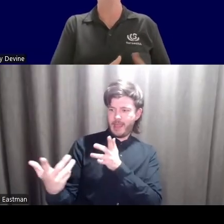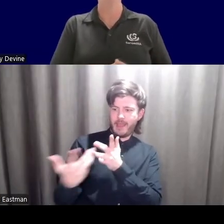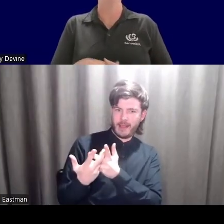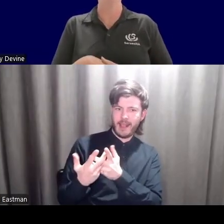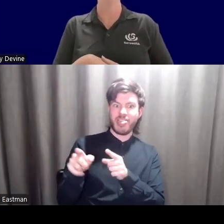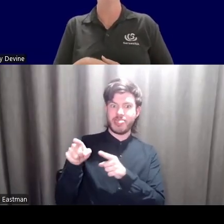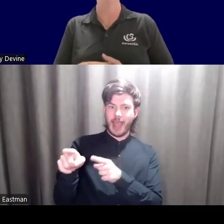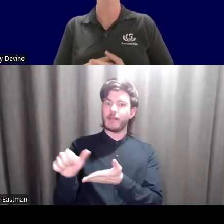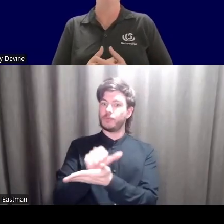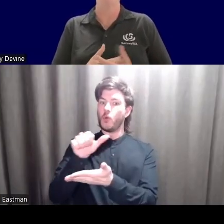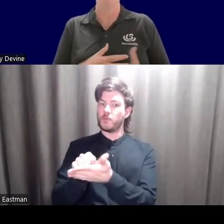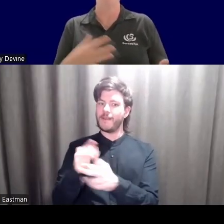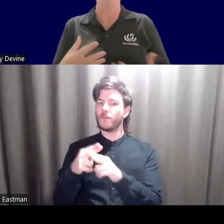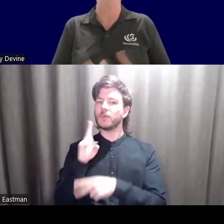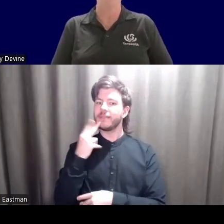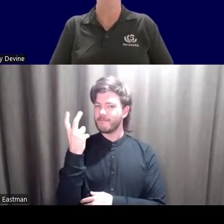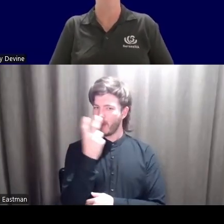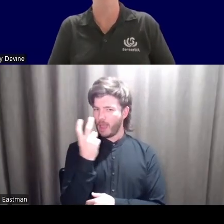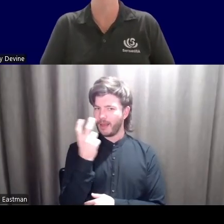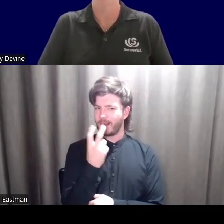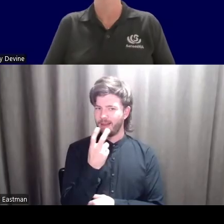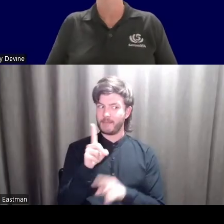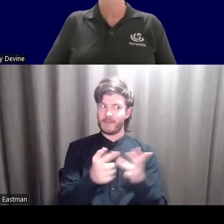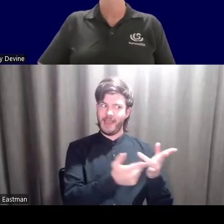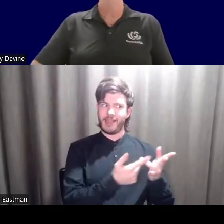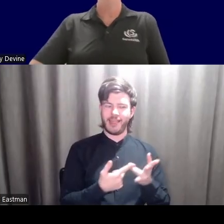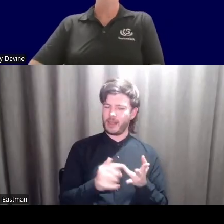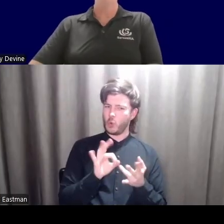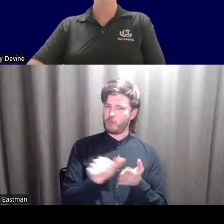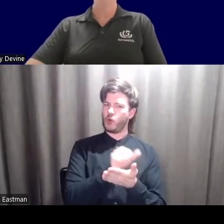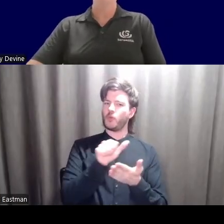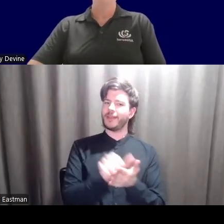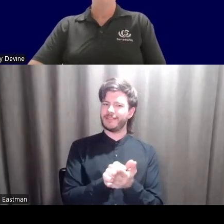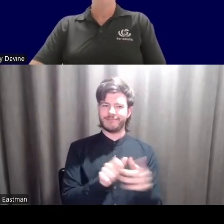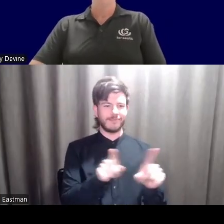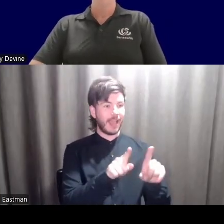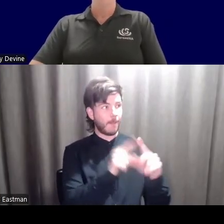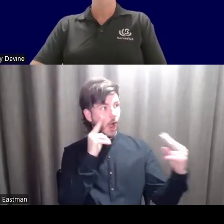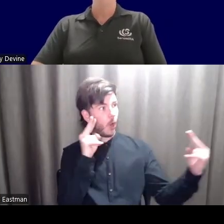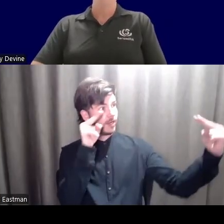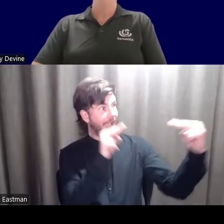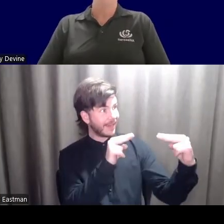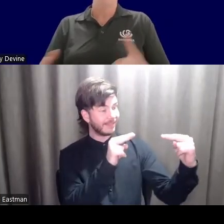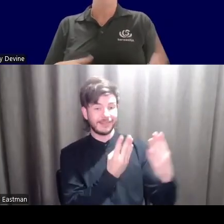but for somebody living with deafblindness that’s vital in some cases. Another might be